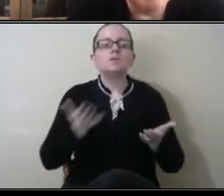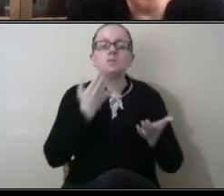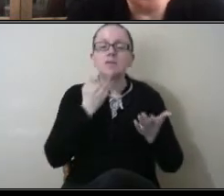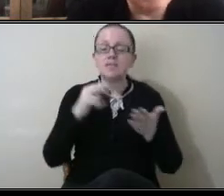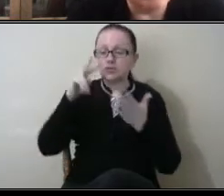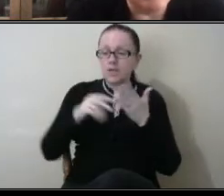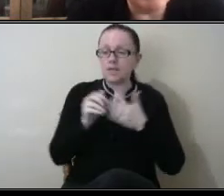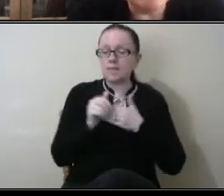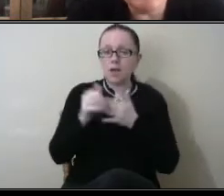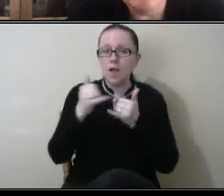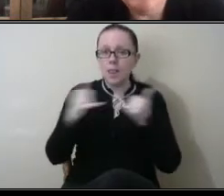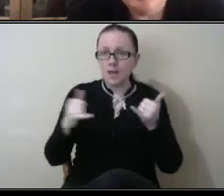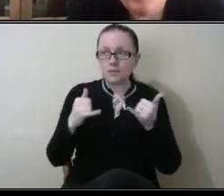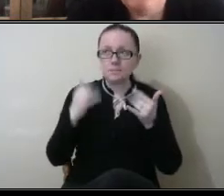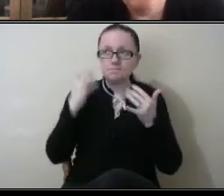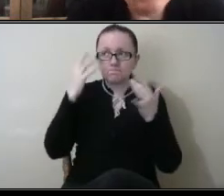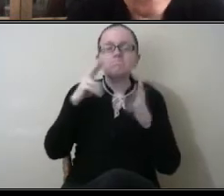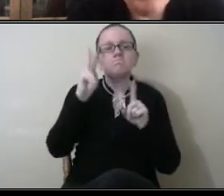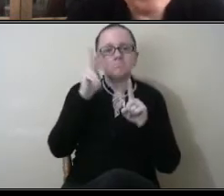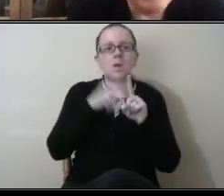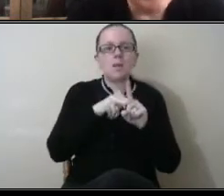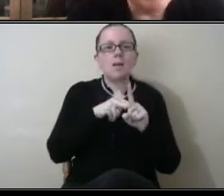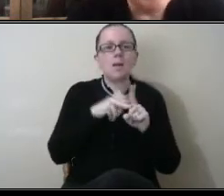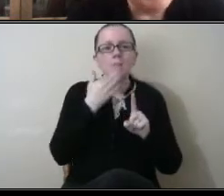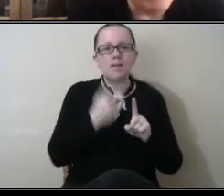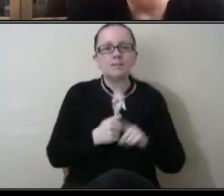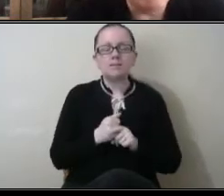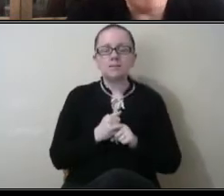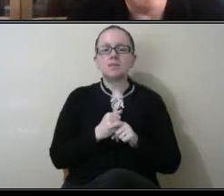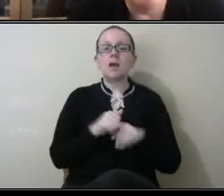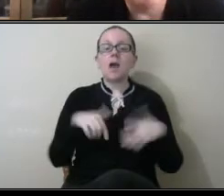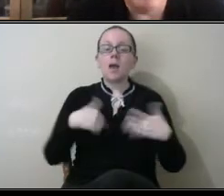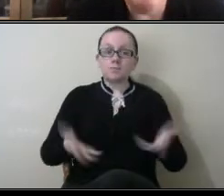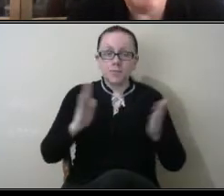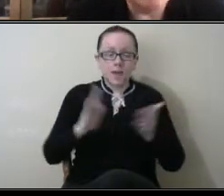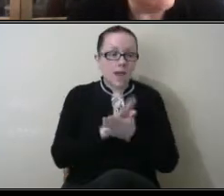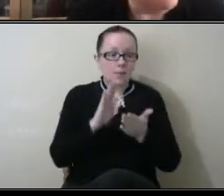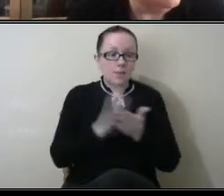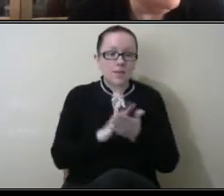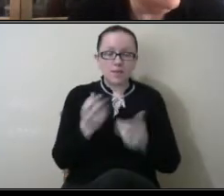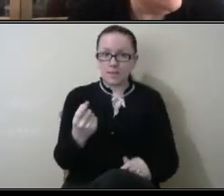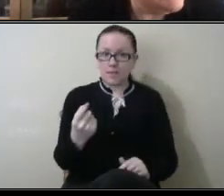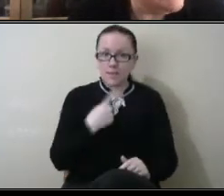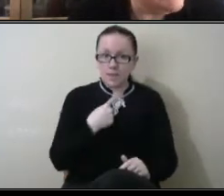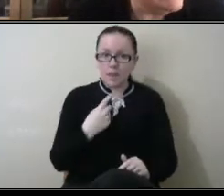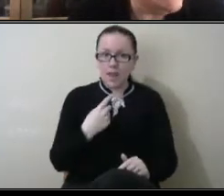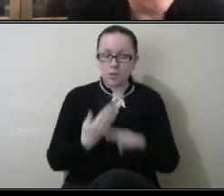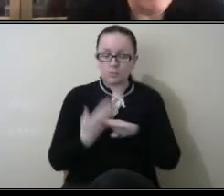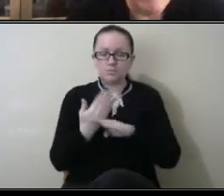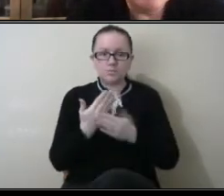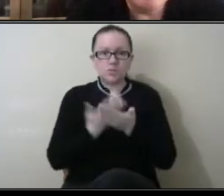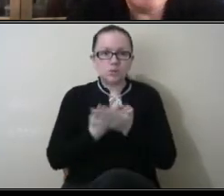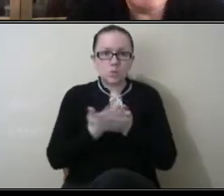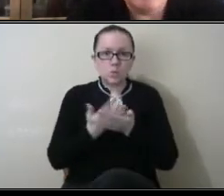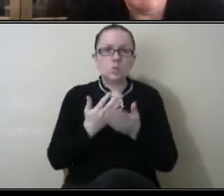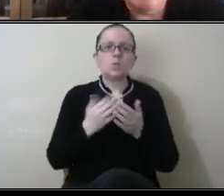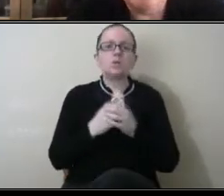consider an application i'm very happy to to chat or email anytime with any questions and just like